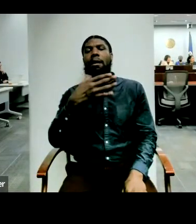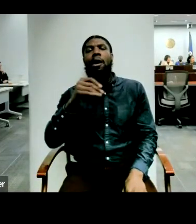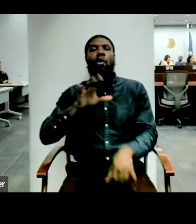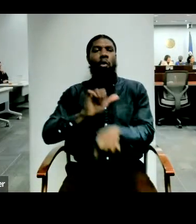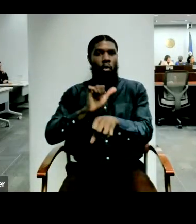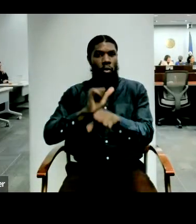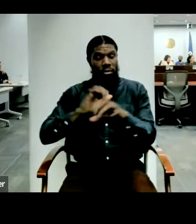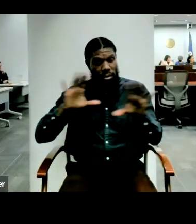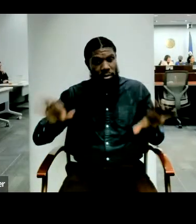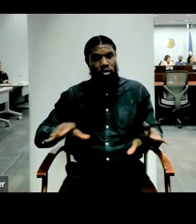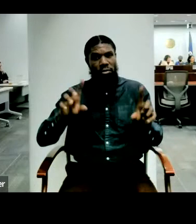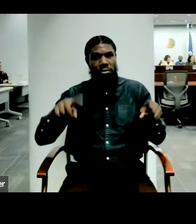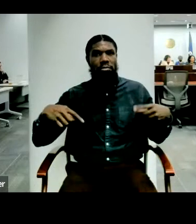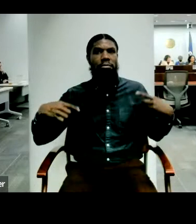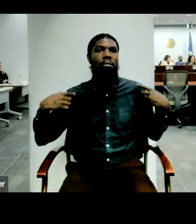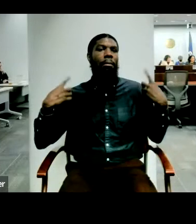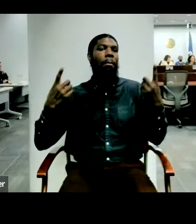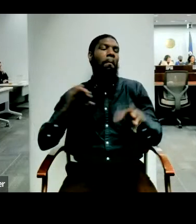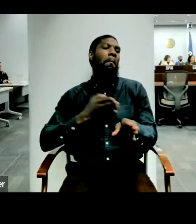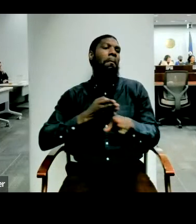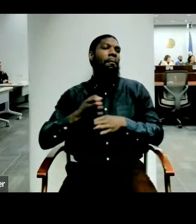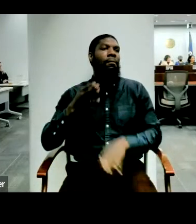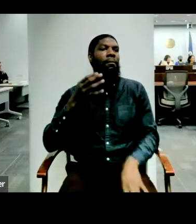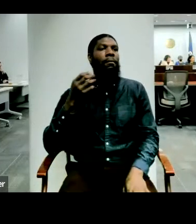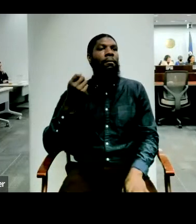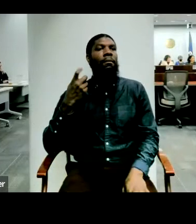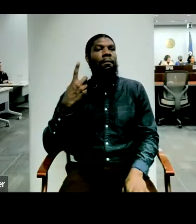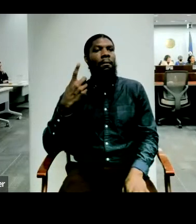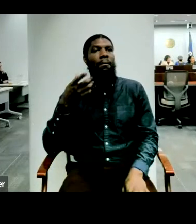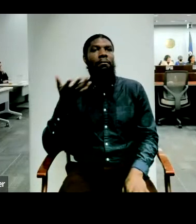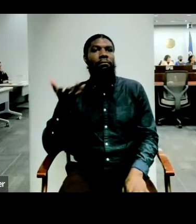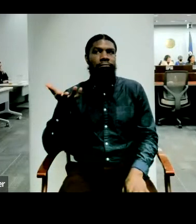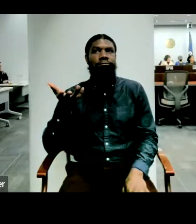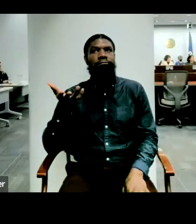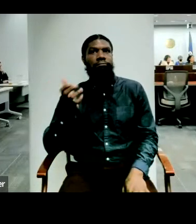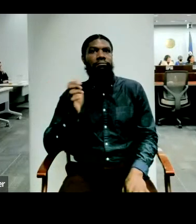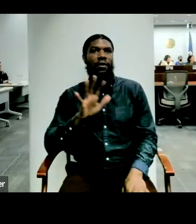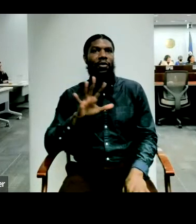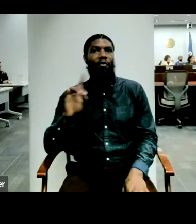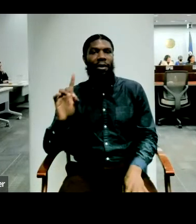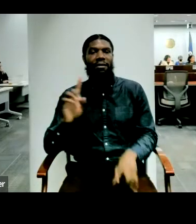been doing in that area as there's, you know, end up with 51 different or more